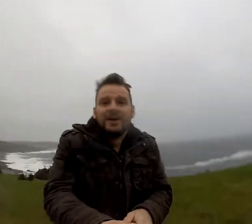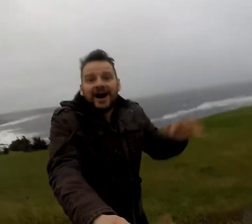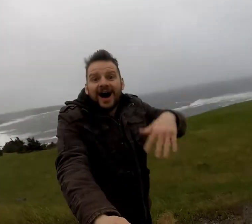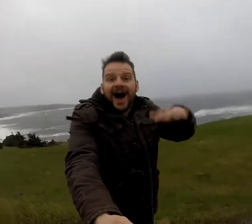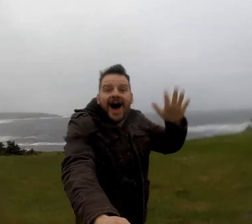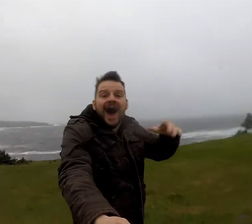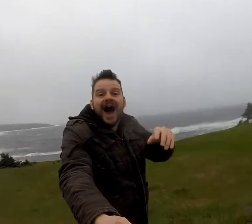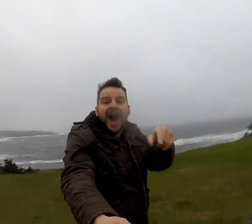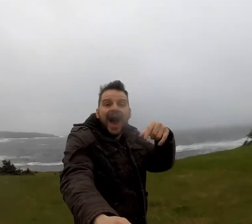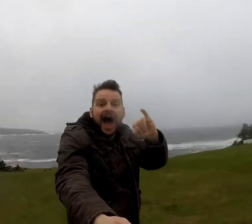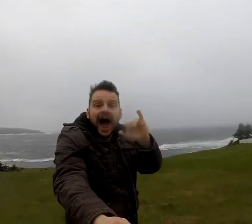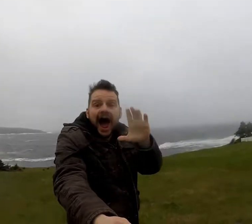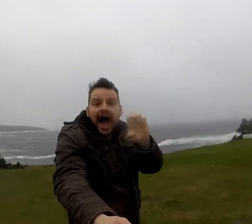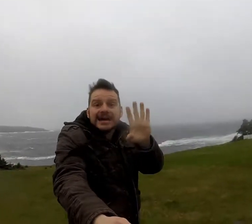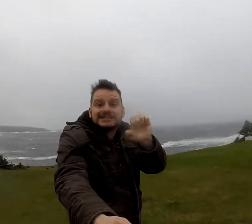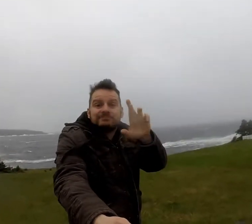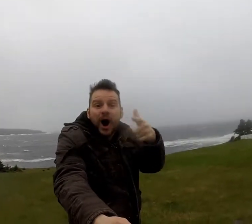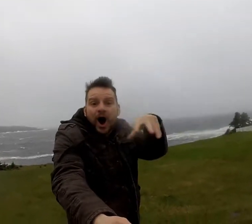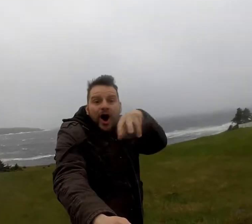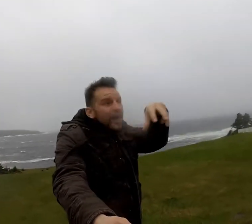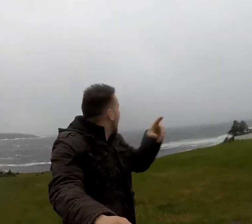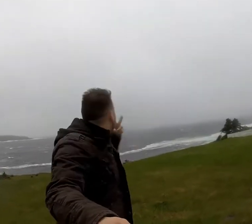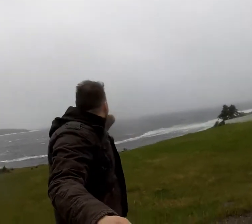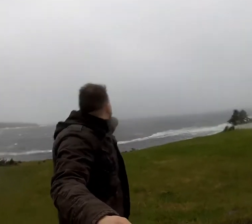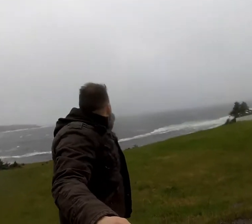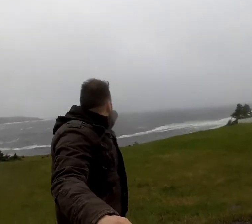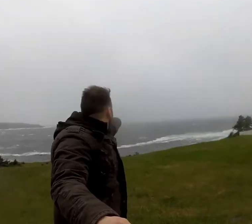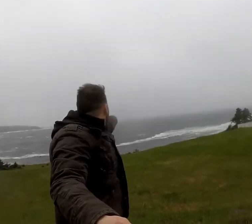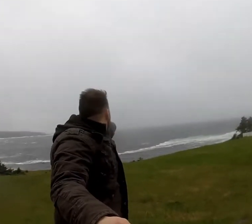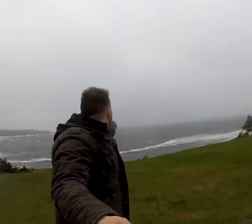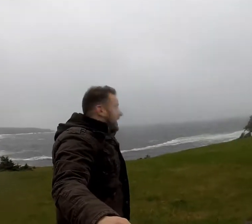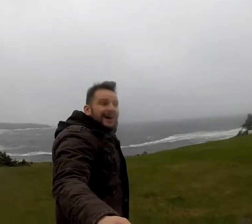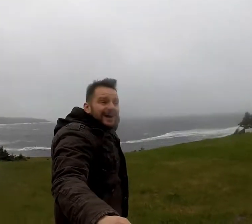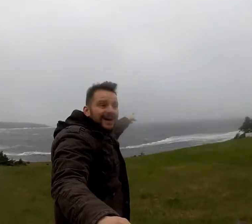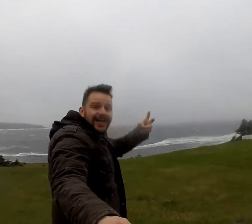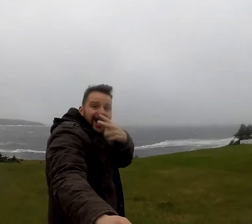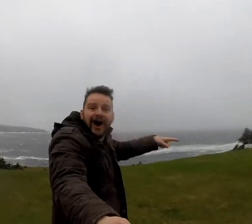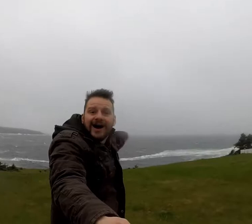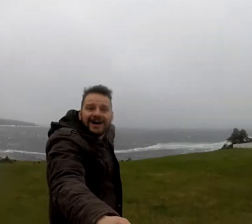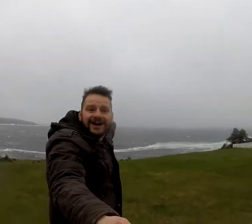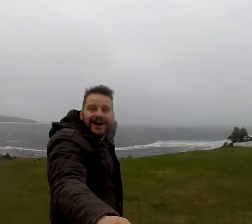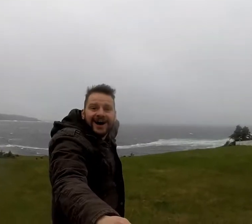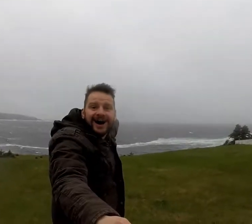Hey! Iceberg! [EXCLAIMING] Look! Look!